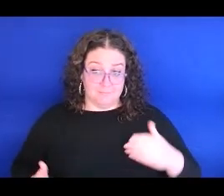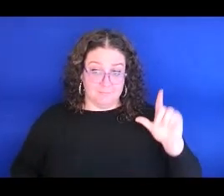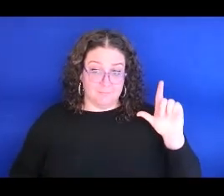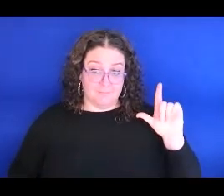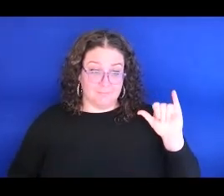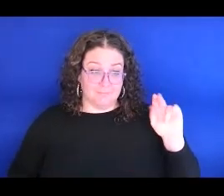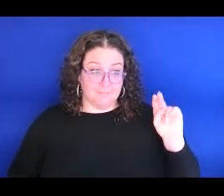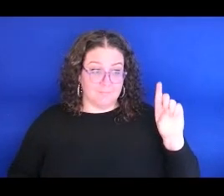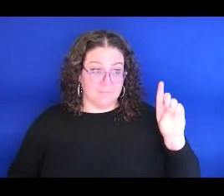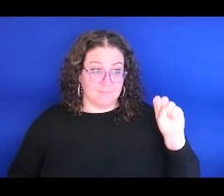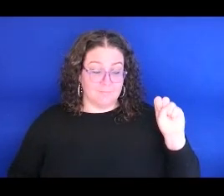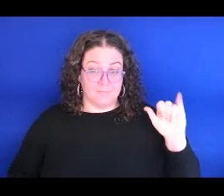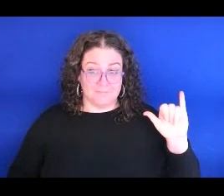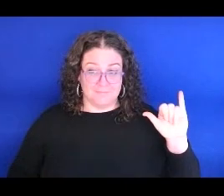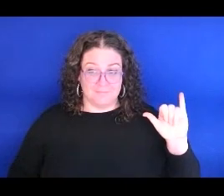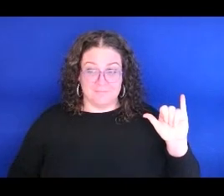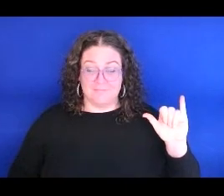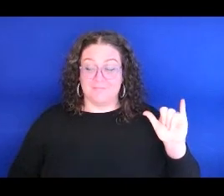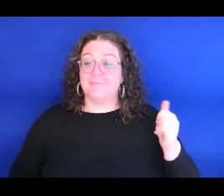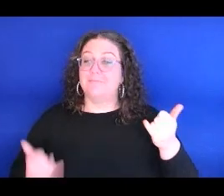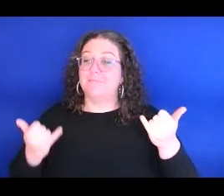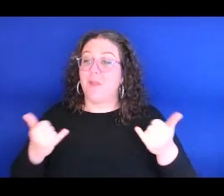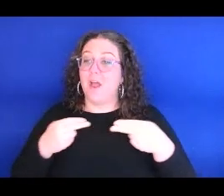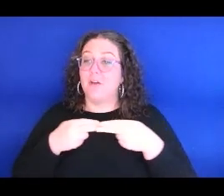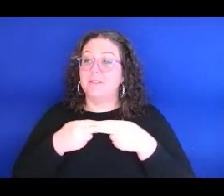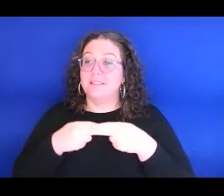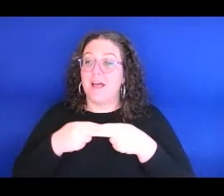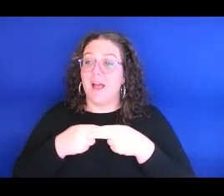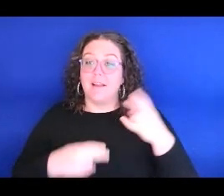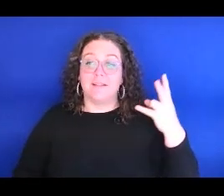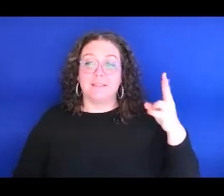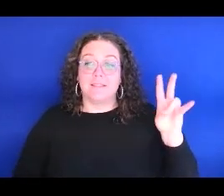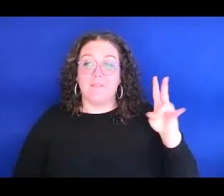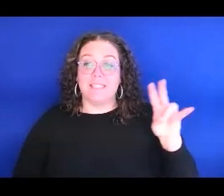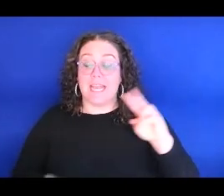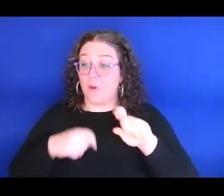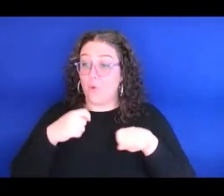Slide 17, Your Action Steps Let’s wrap up with a few simple,